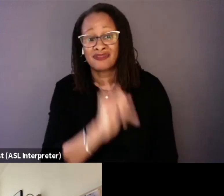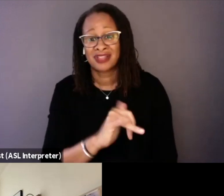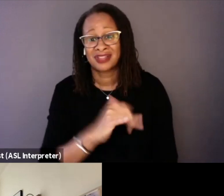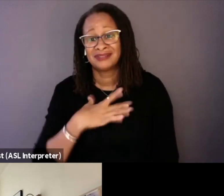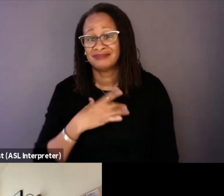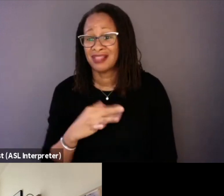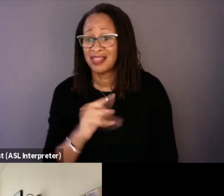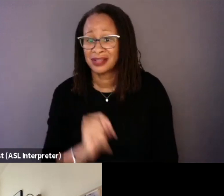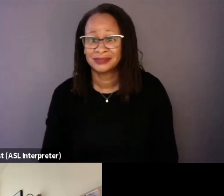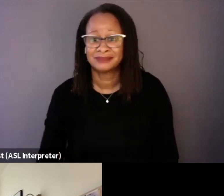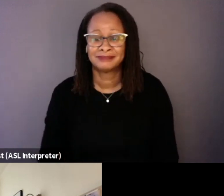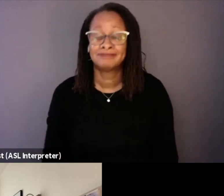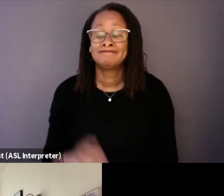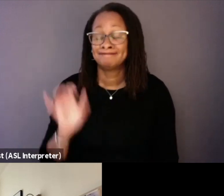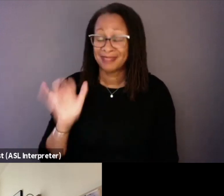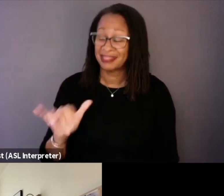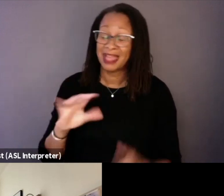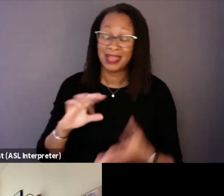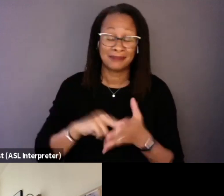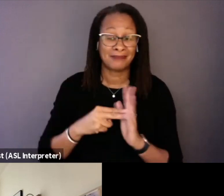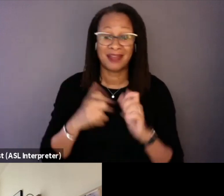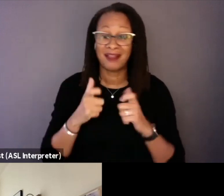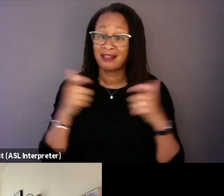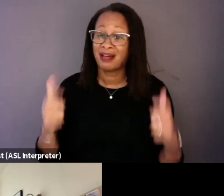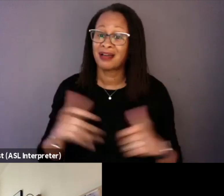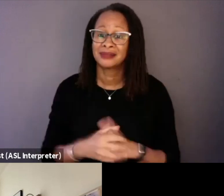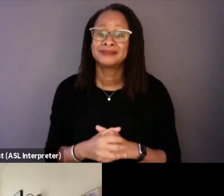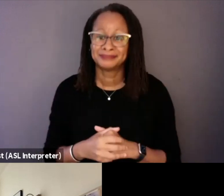That meant a lot. That really meant a lot.